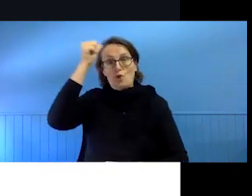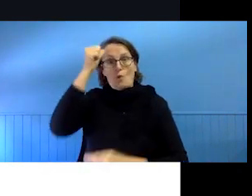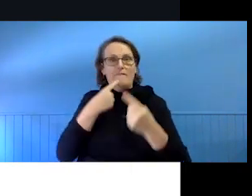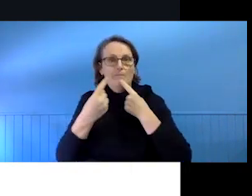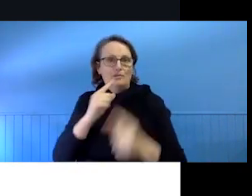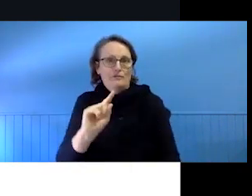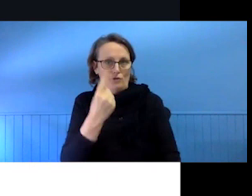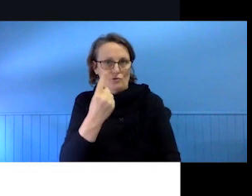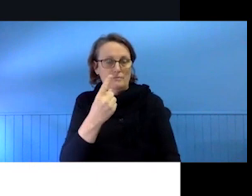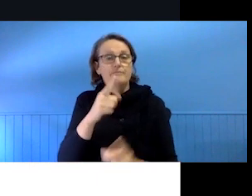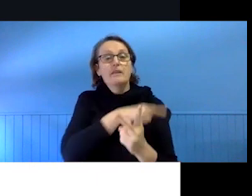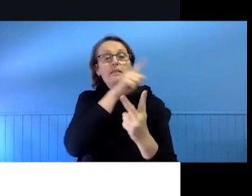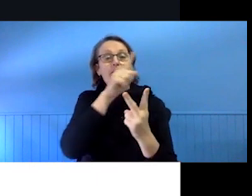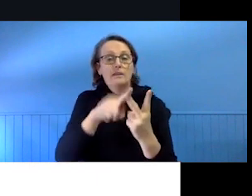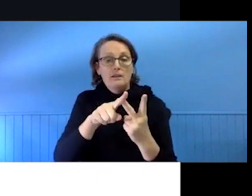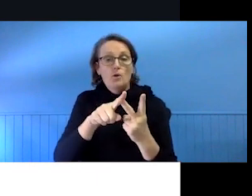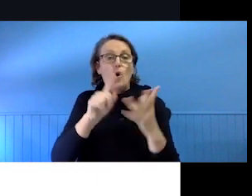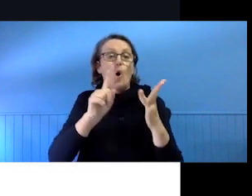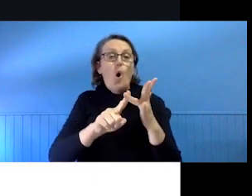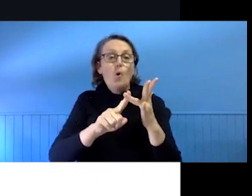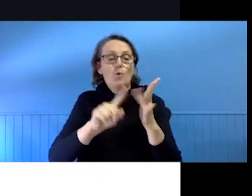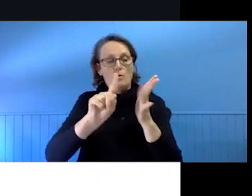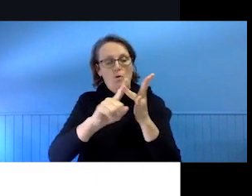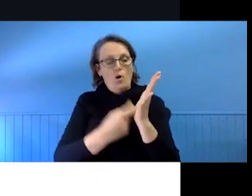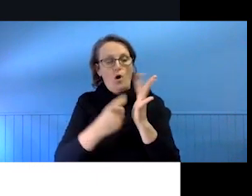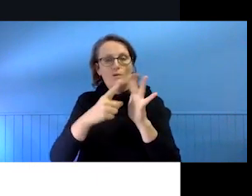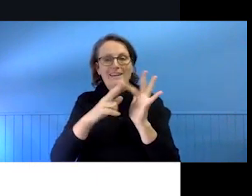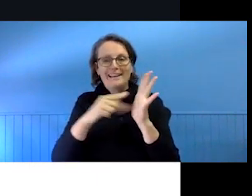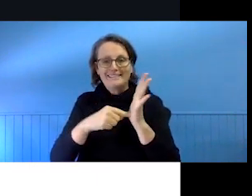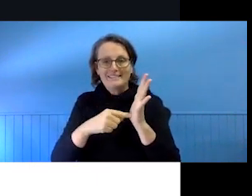The next step is to orient. Taking that information, see